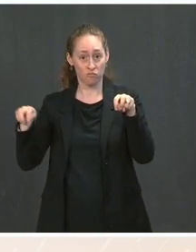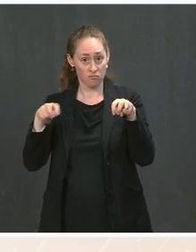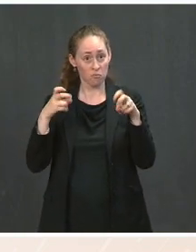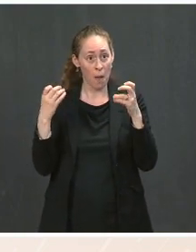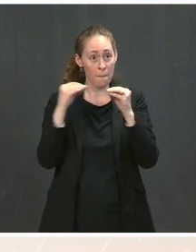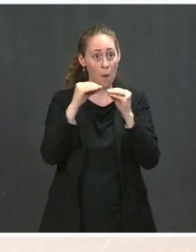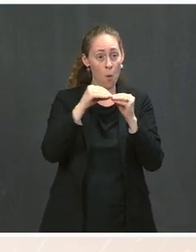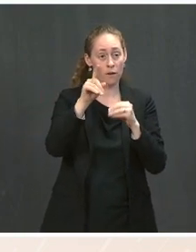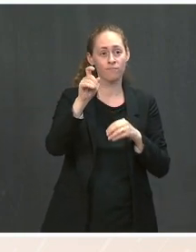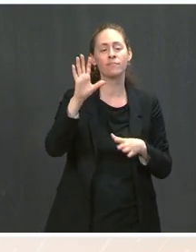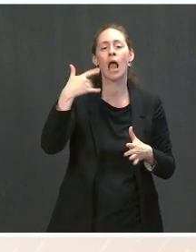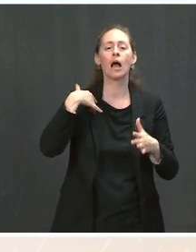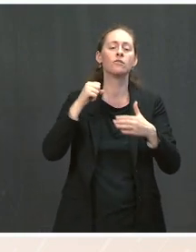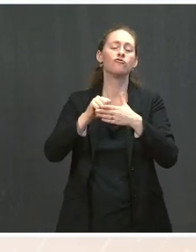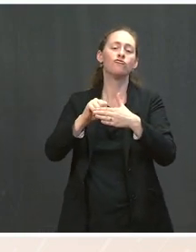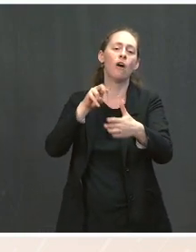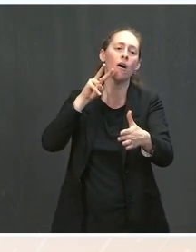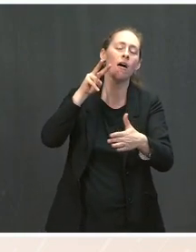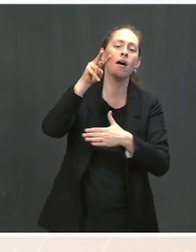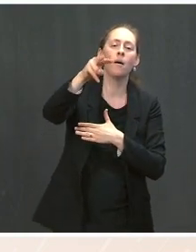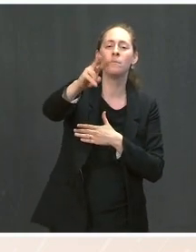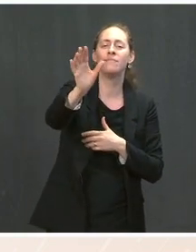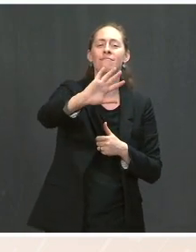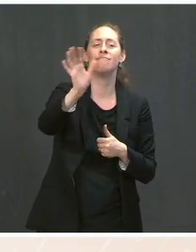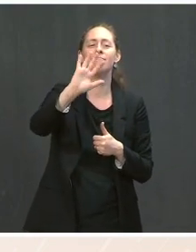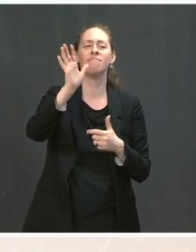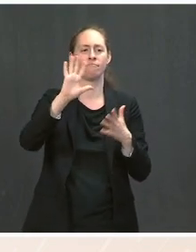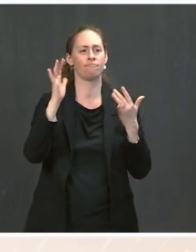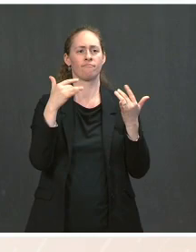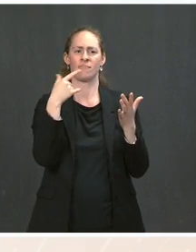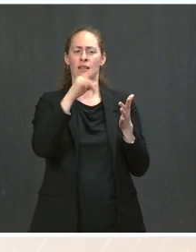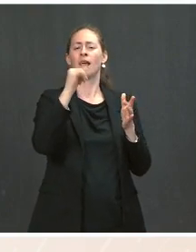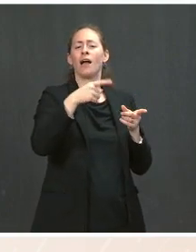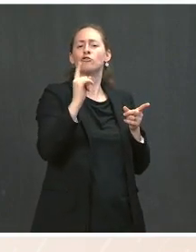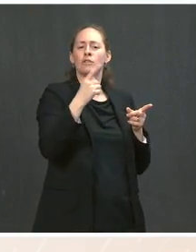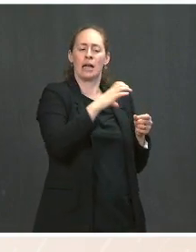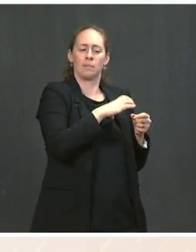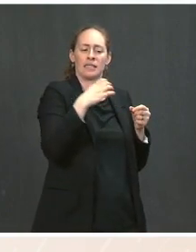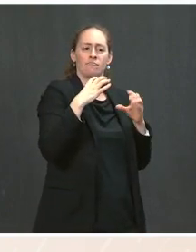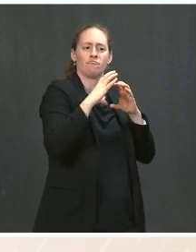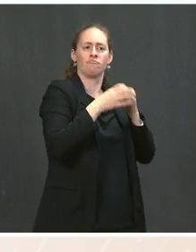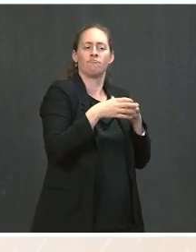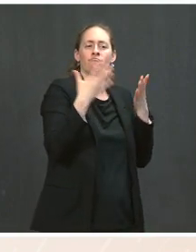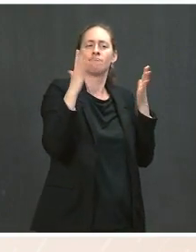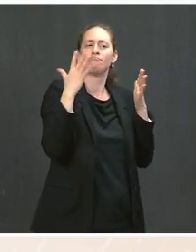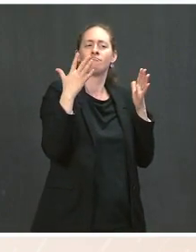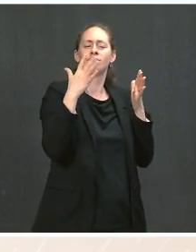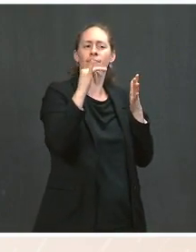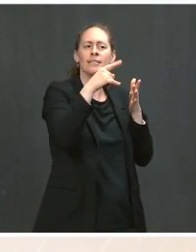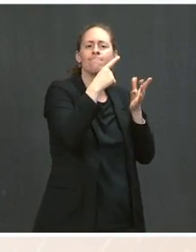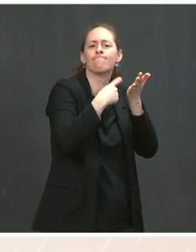This is a commission that has officials who are -- many very progressive, many very conservative --